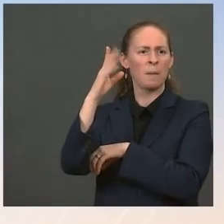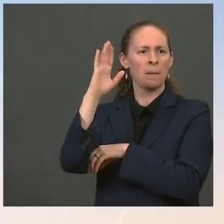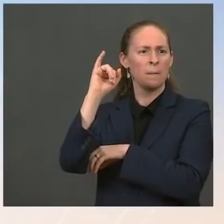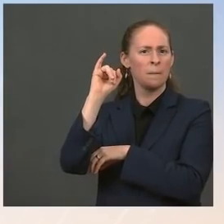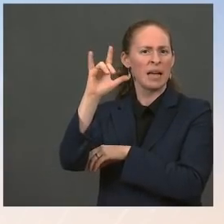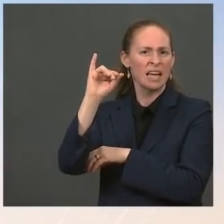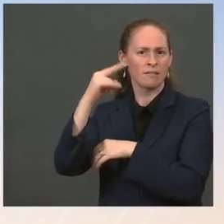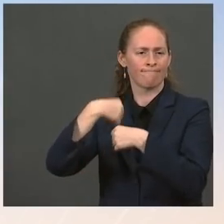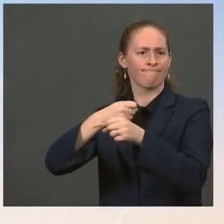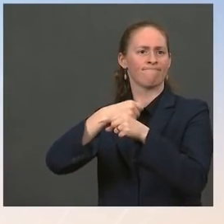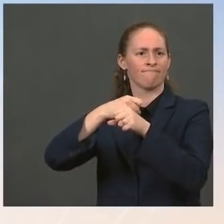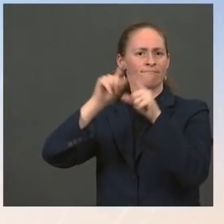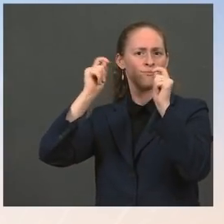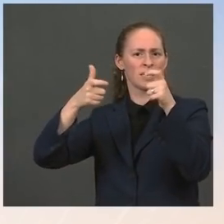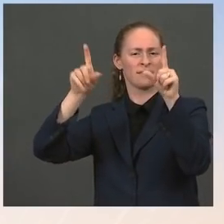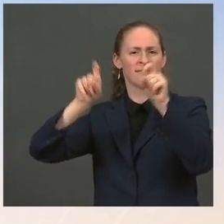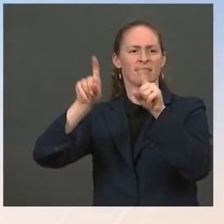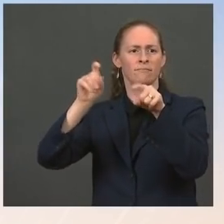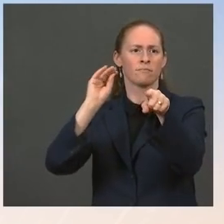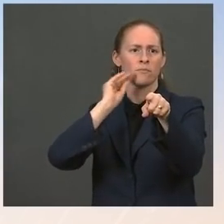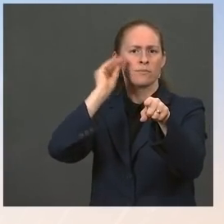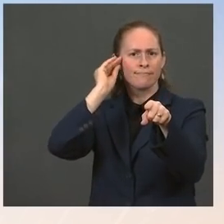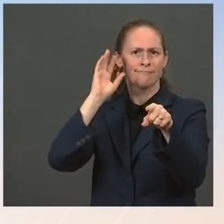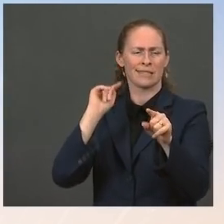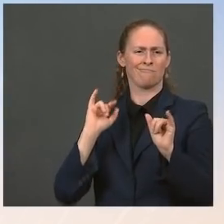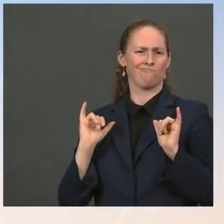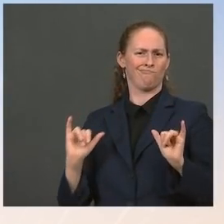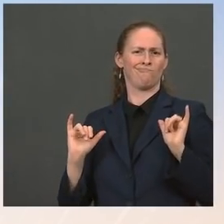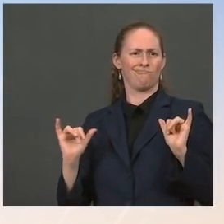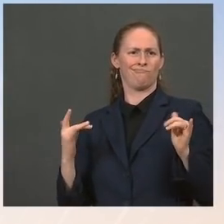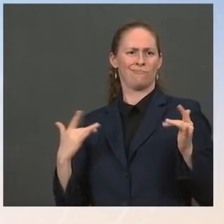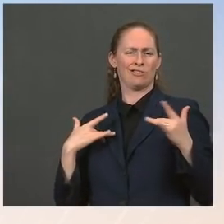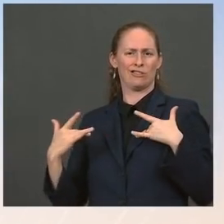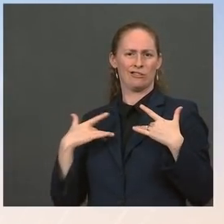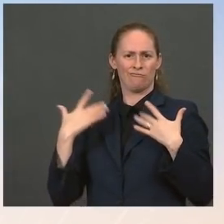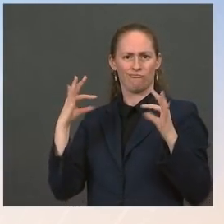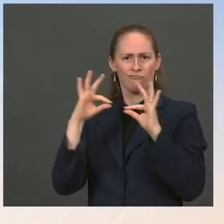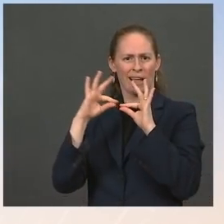But there are concerns that the tests will be too expensive. I think a lot of Americans are wondering: